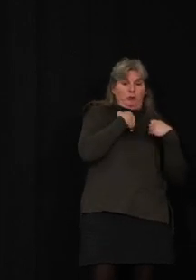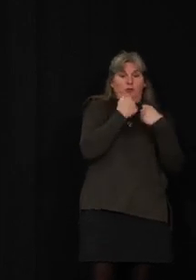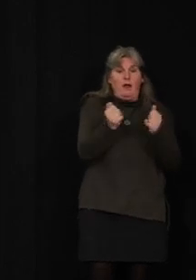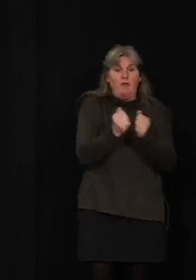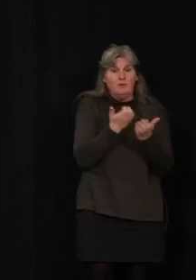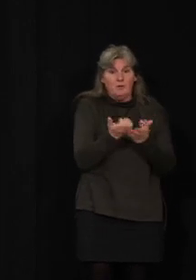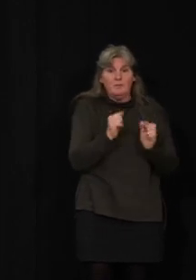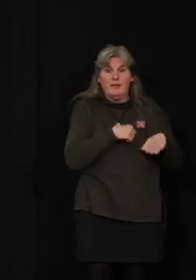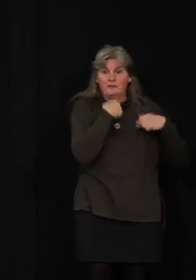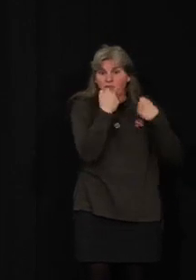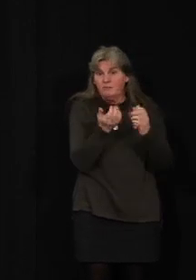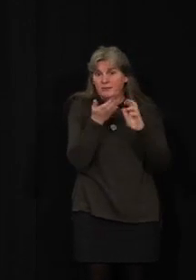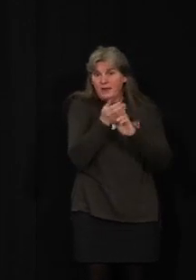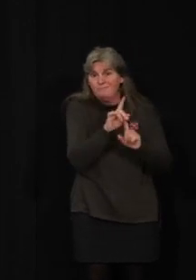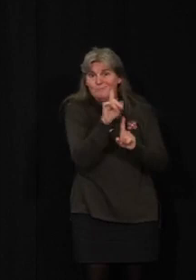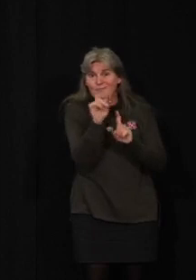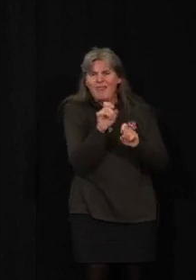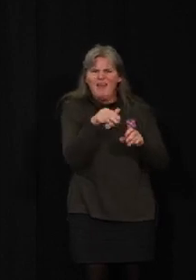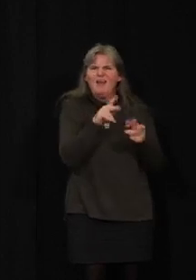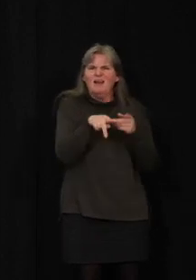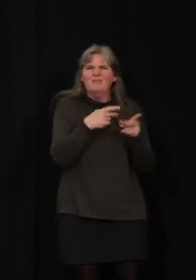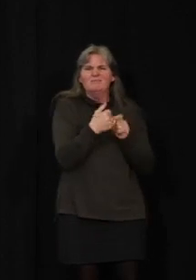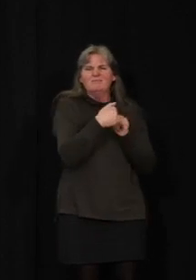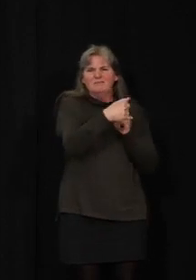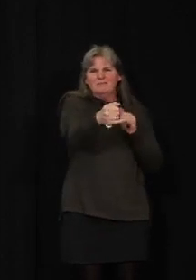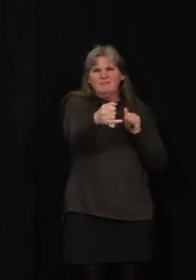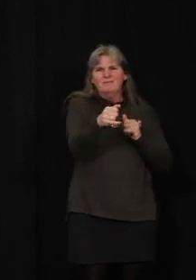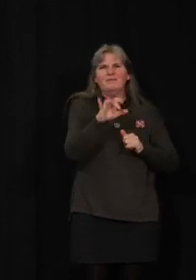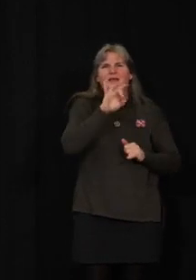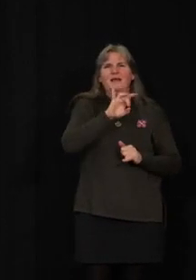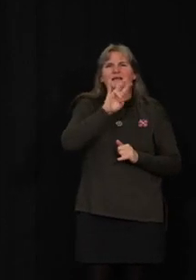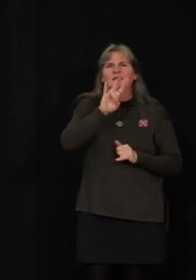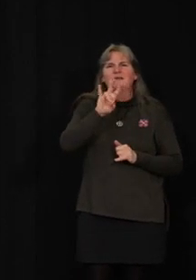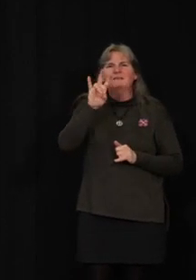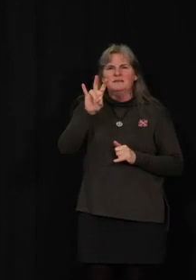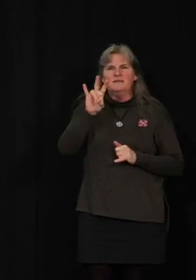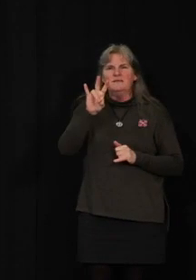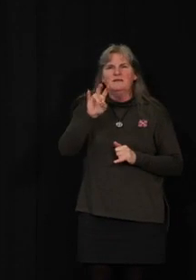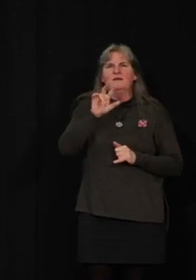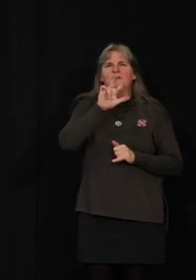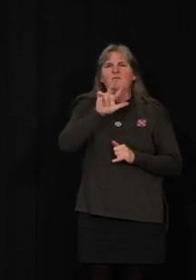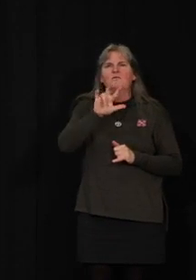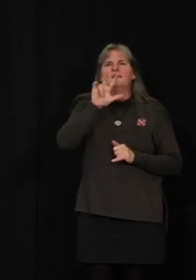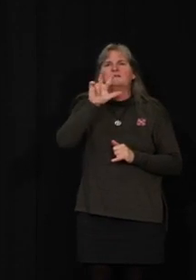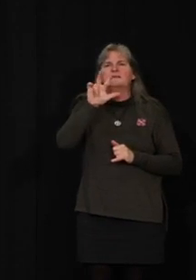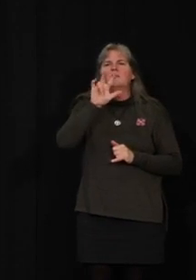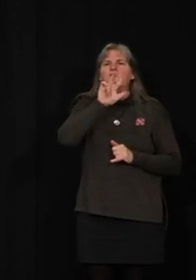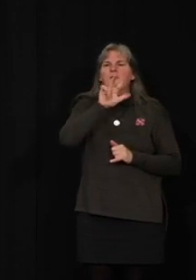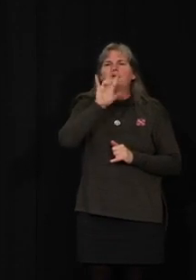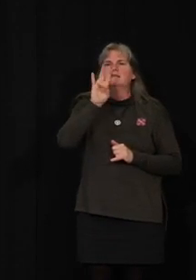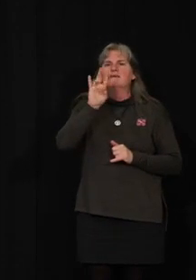Infoline at 877-374-0425.